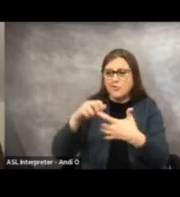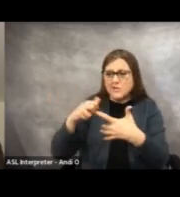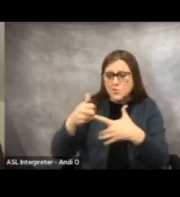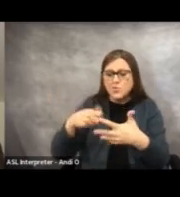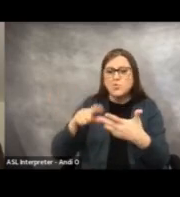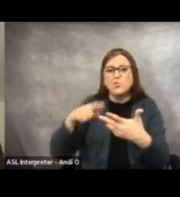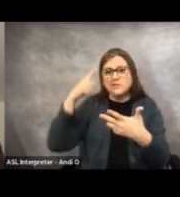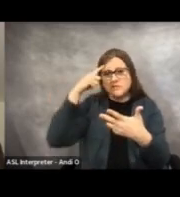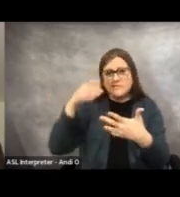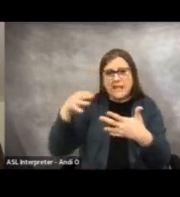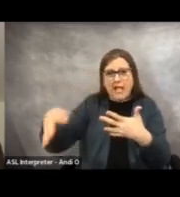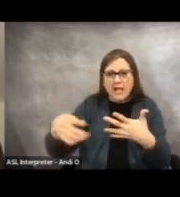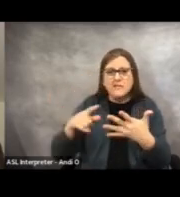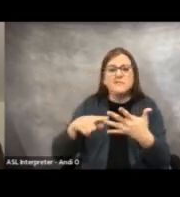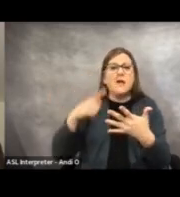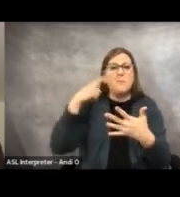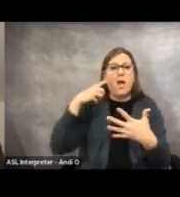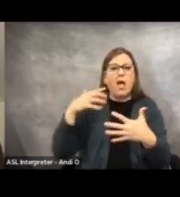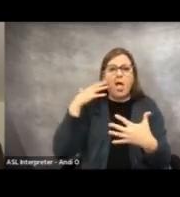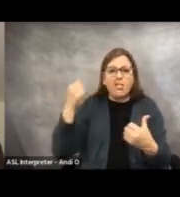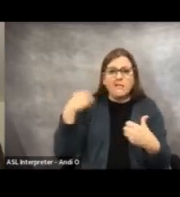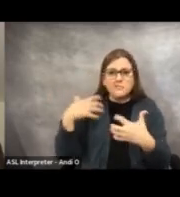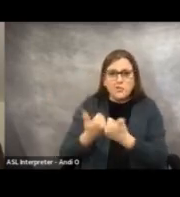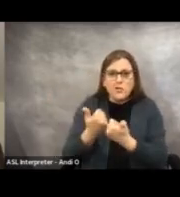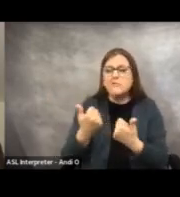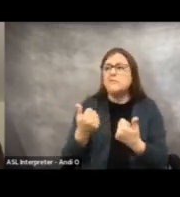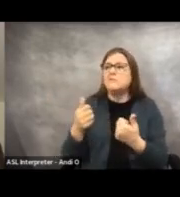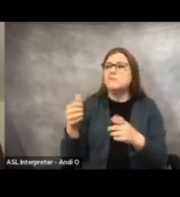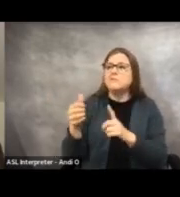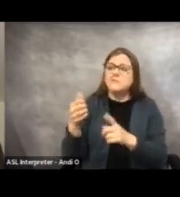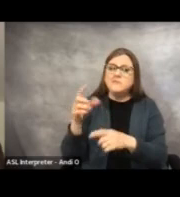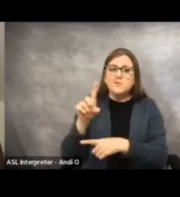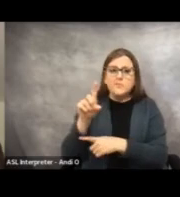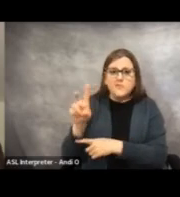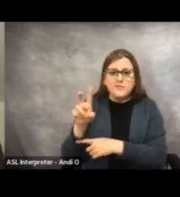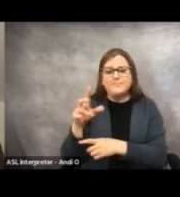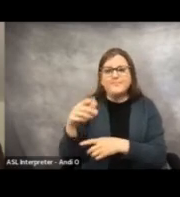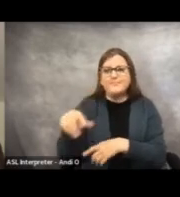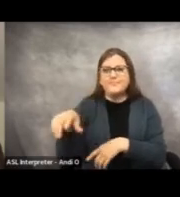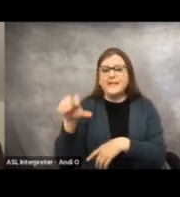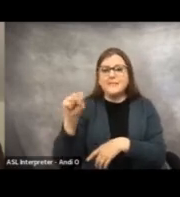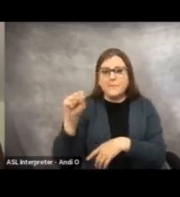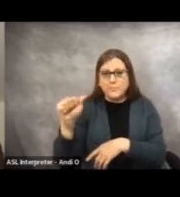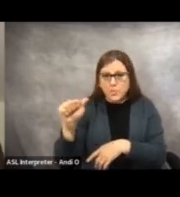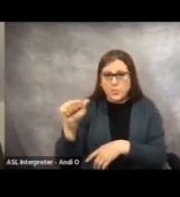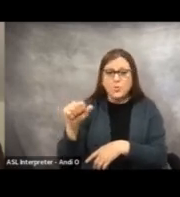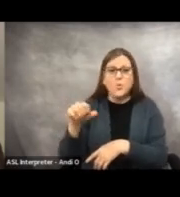challenges, alcohol or drug misuse, or having court actions. All of these could be some of